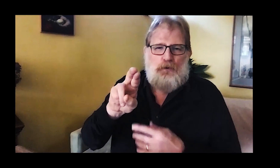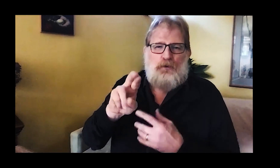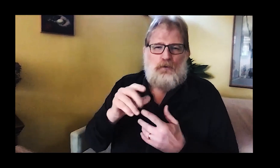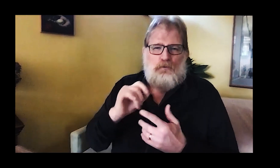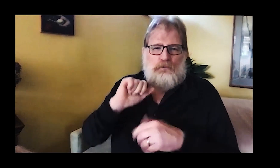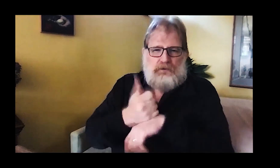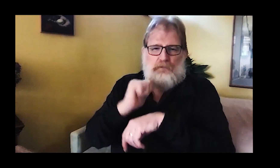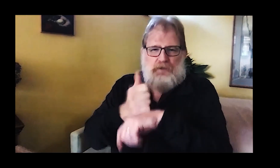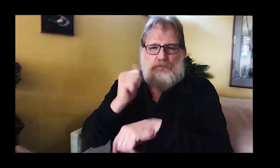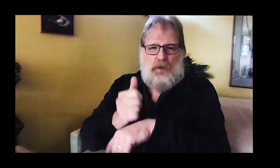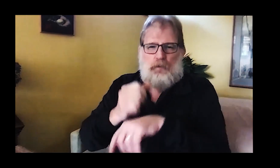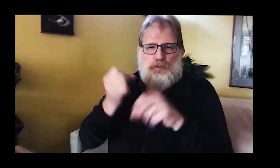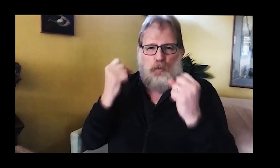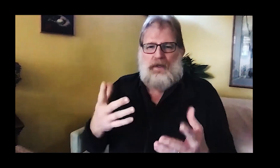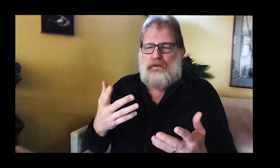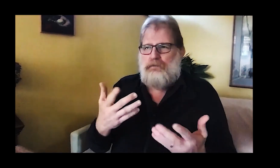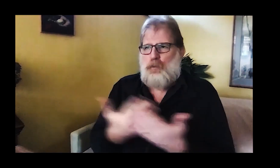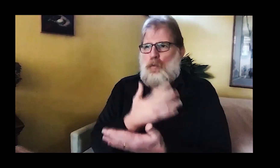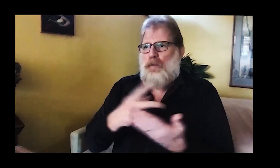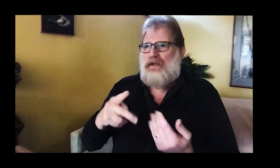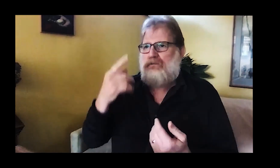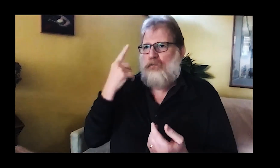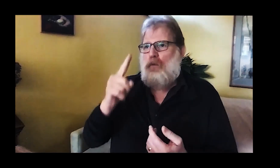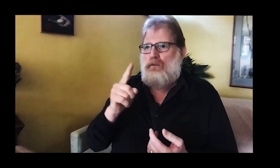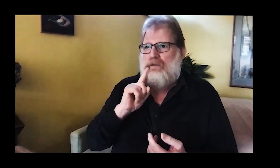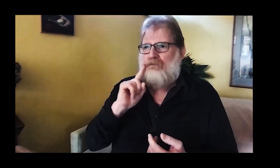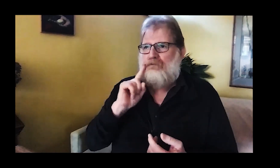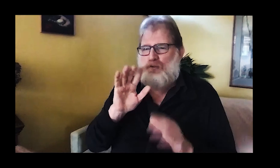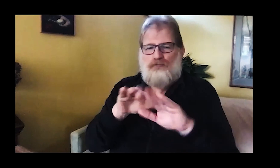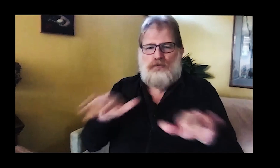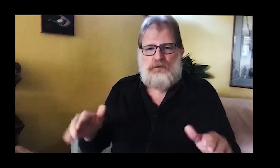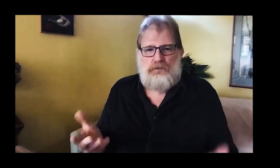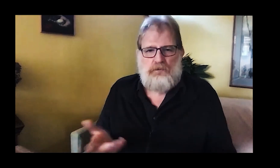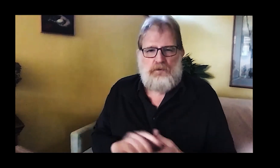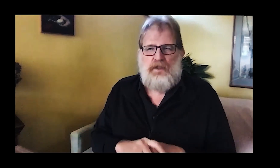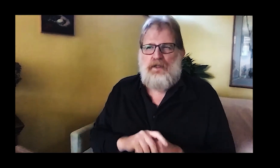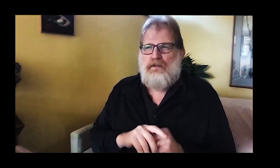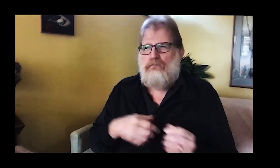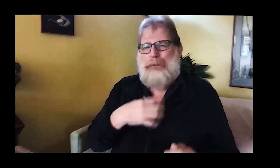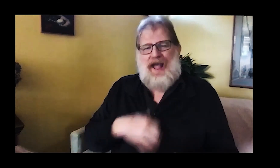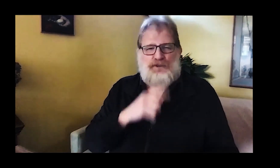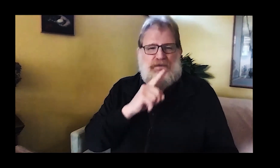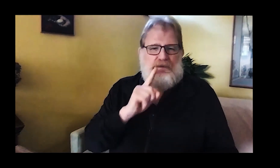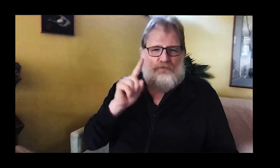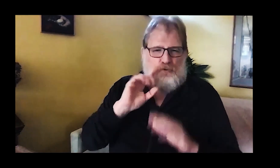because I set up so many new programs for Deaf children - my passion for Deaf children.